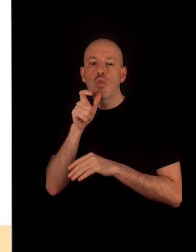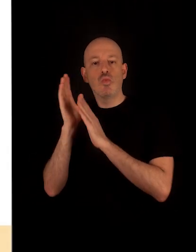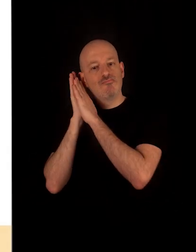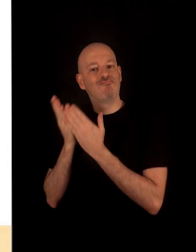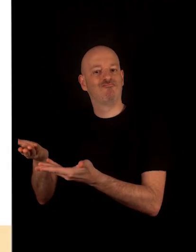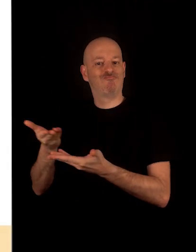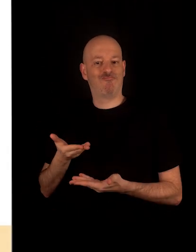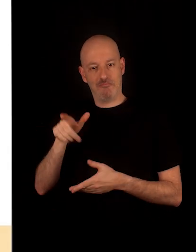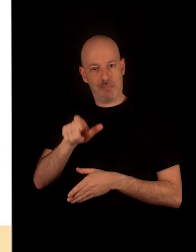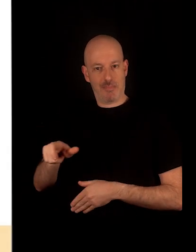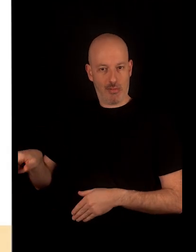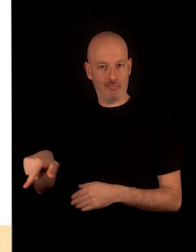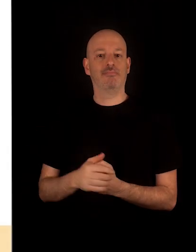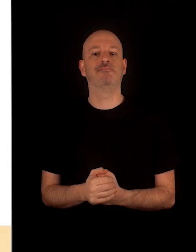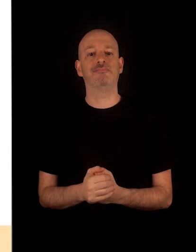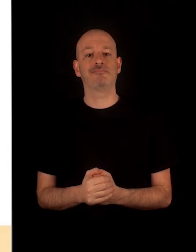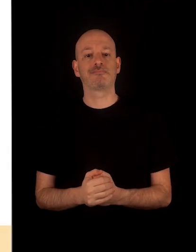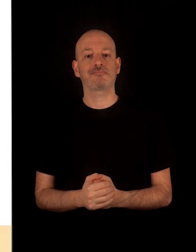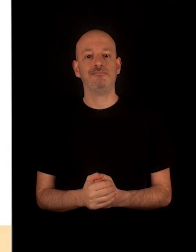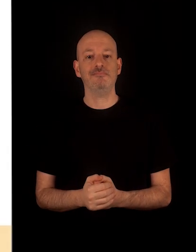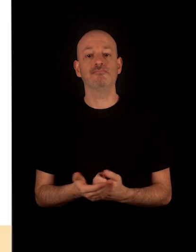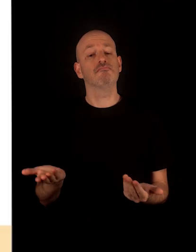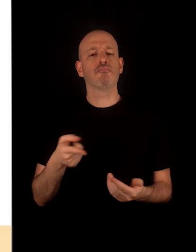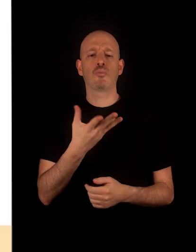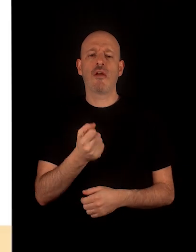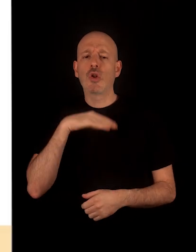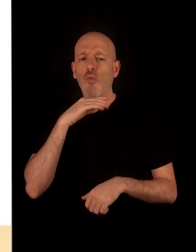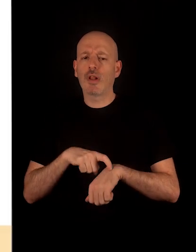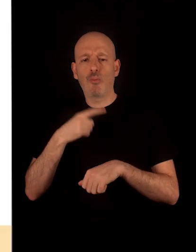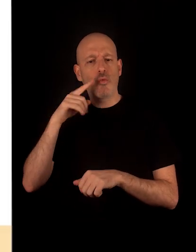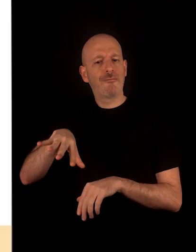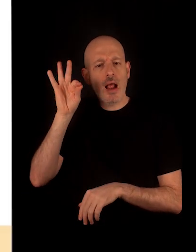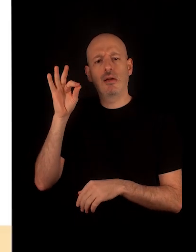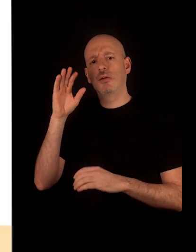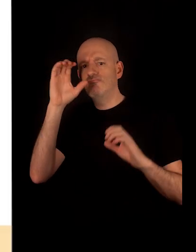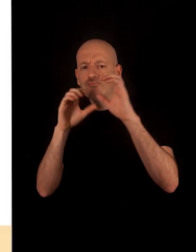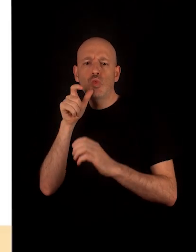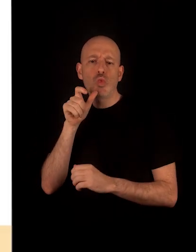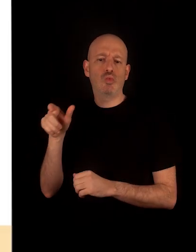by other projects and other fundings. And not from the CULTURE STRAND.